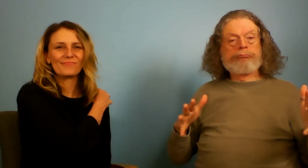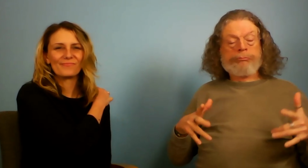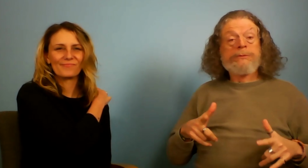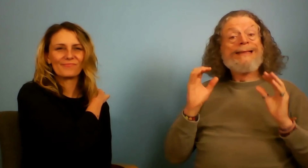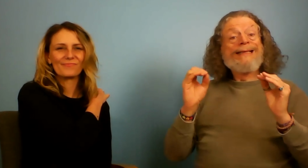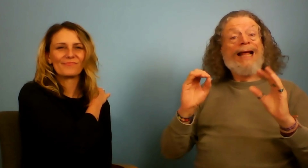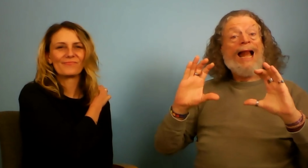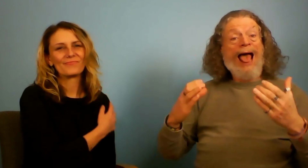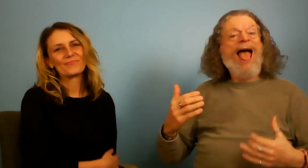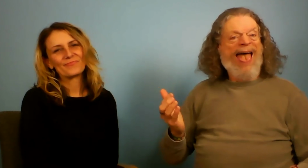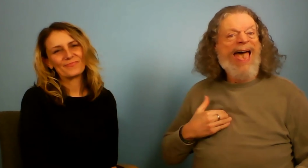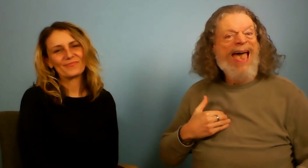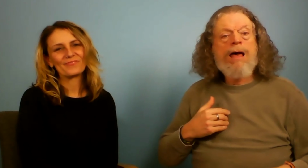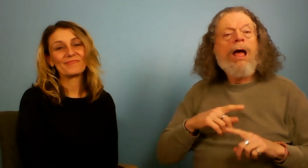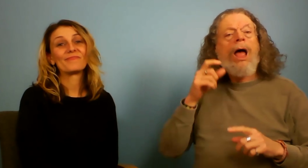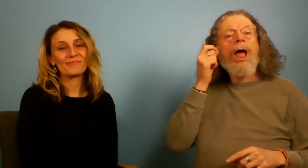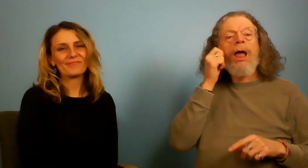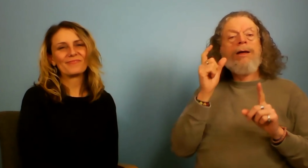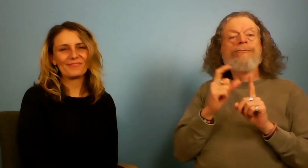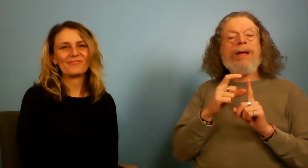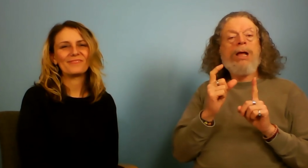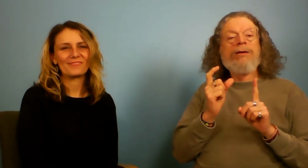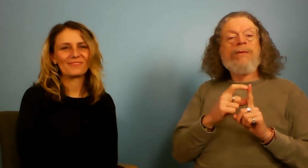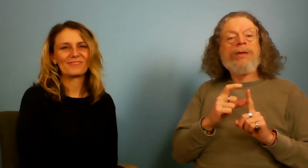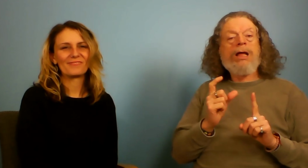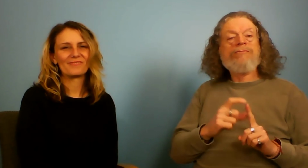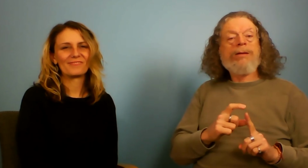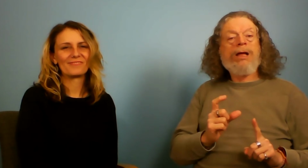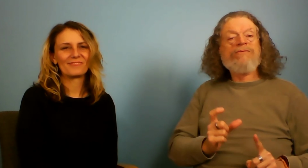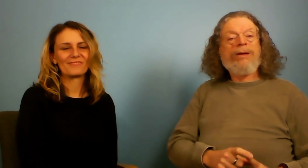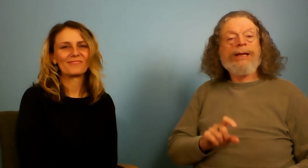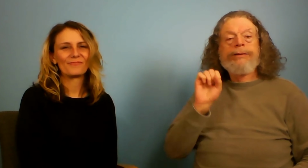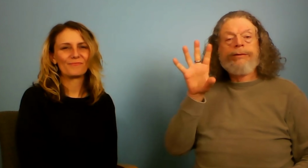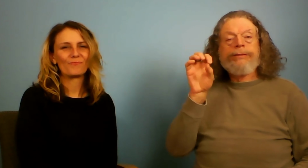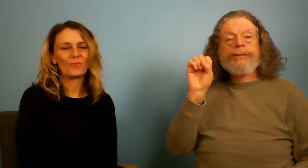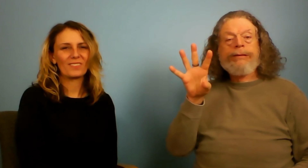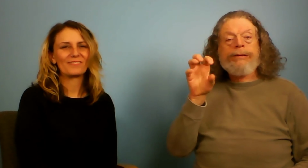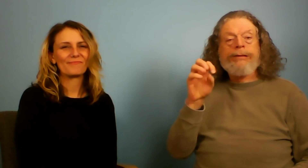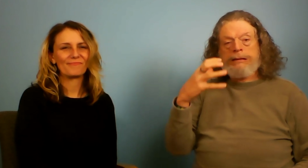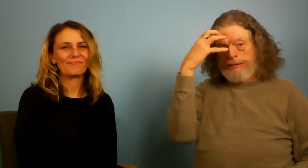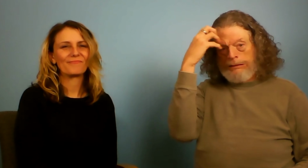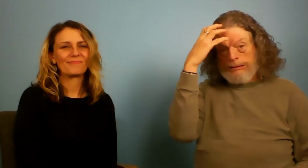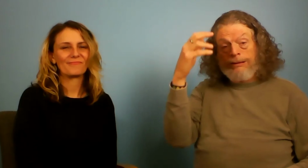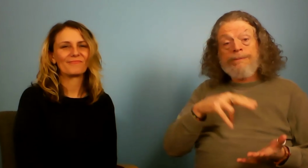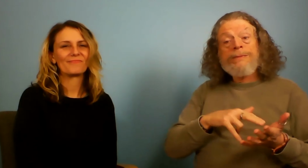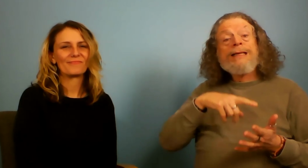they just taught words...word...word...word...word. And hearing people would memorize them and